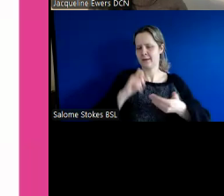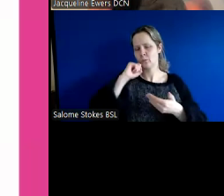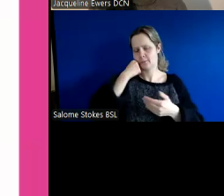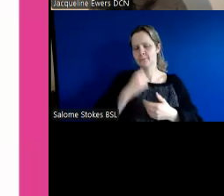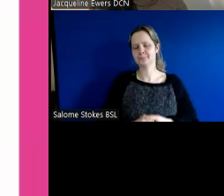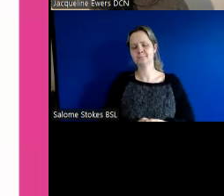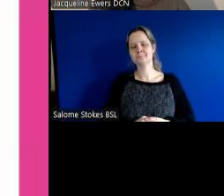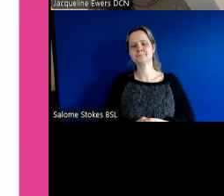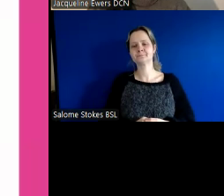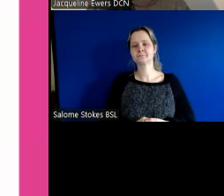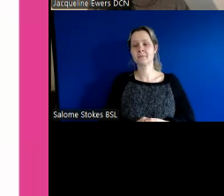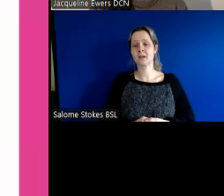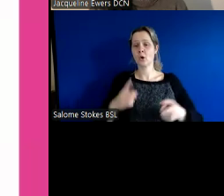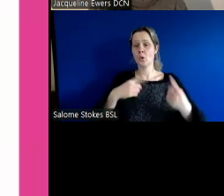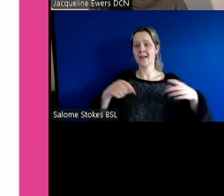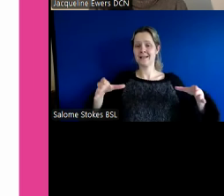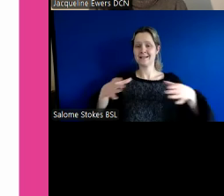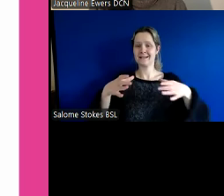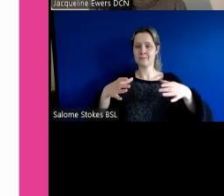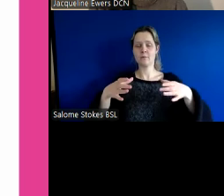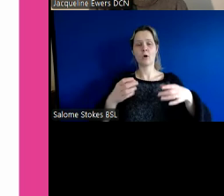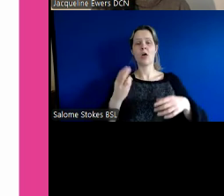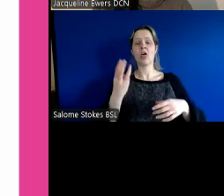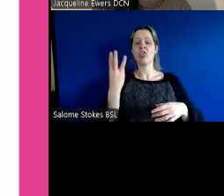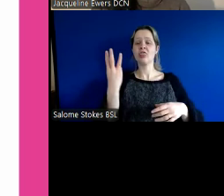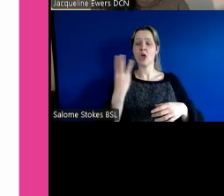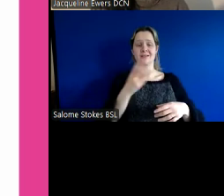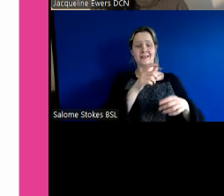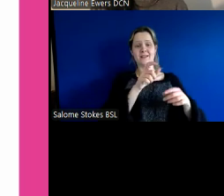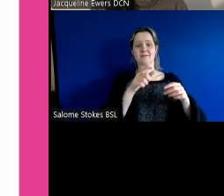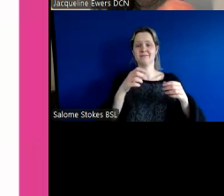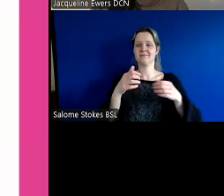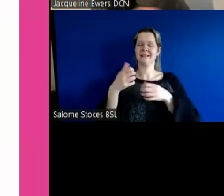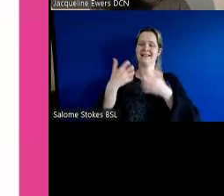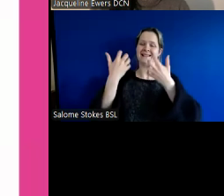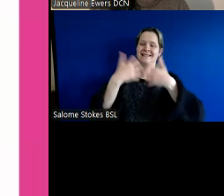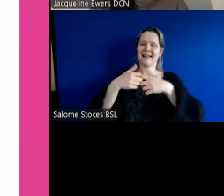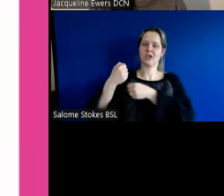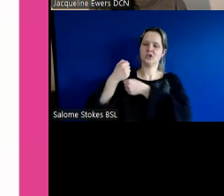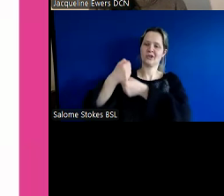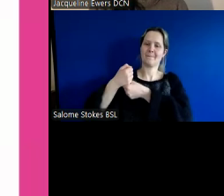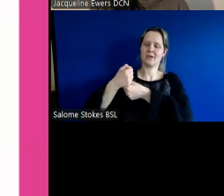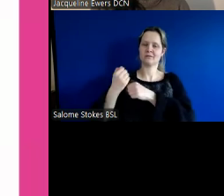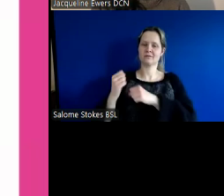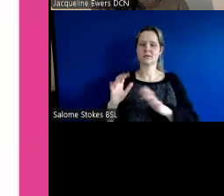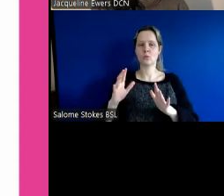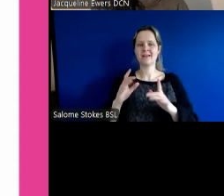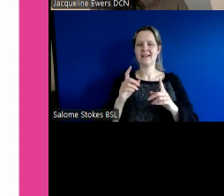We're a team of 13 tech champions, and we are each assigned with a specialism, different specialisms.